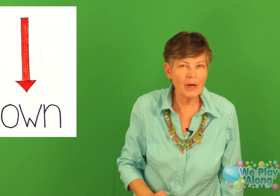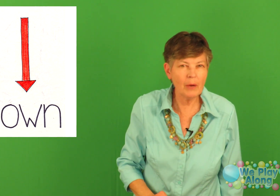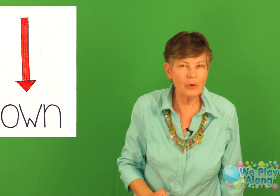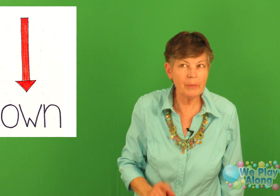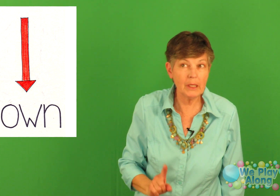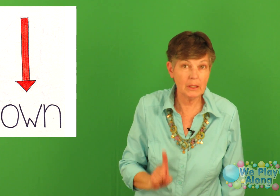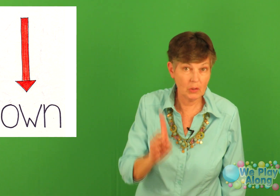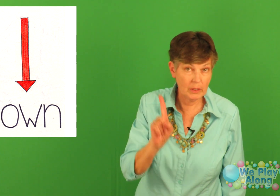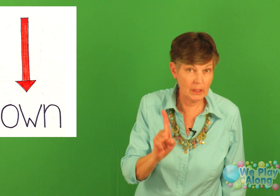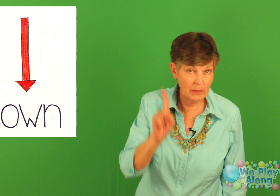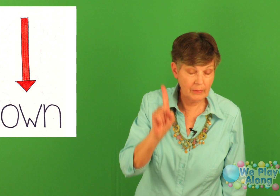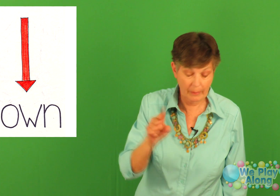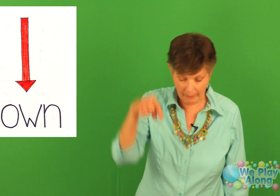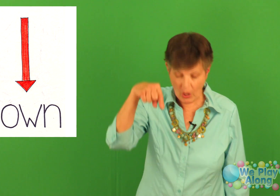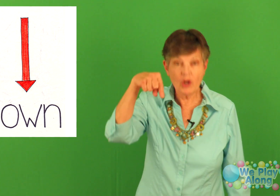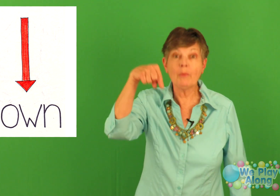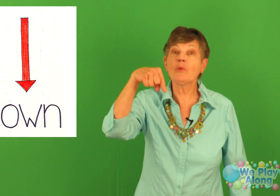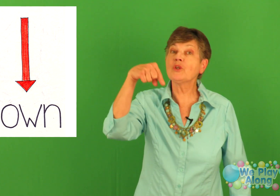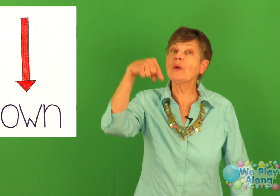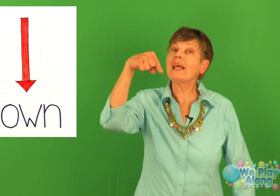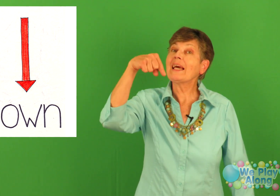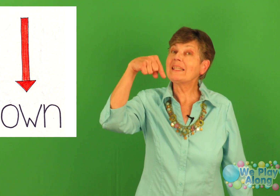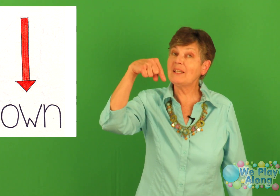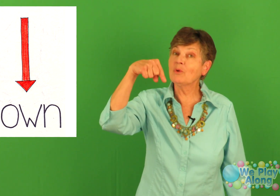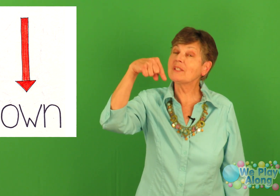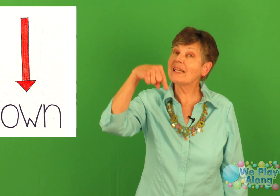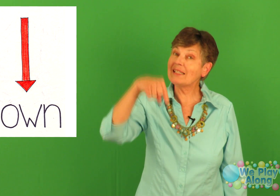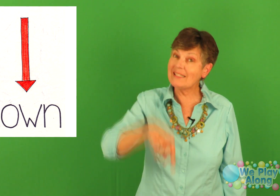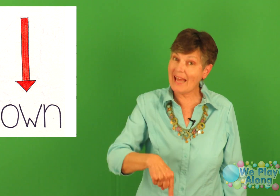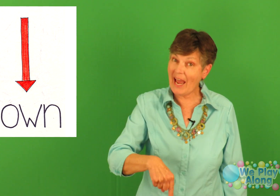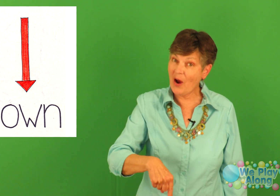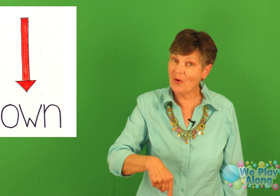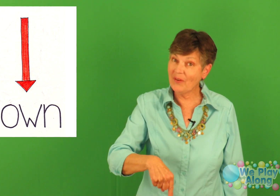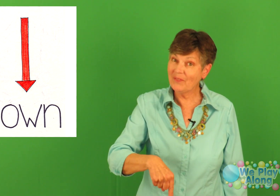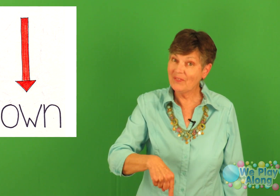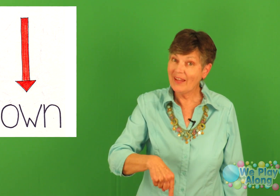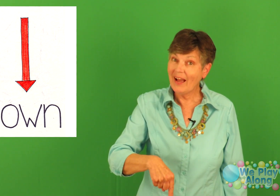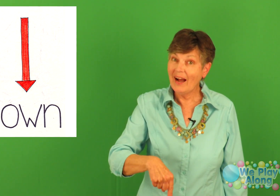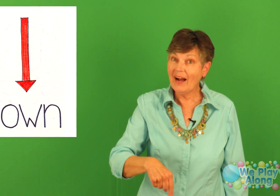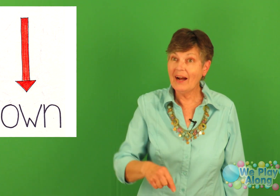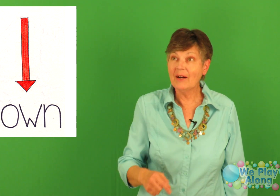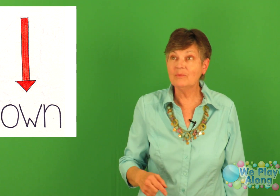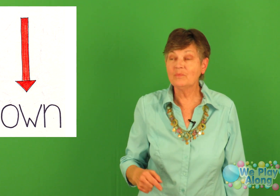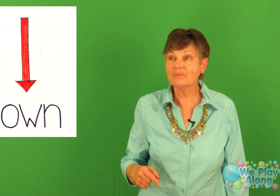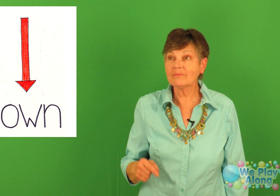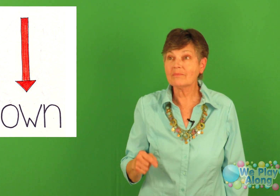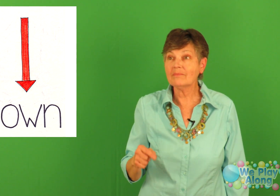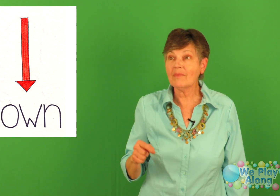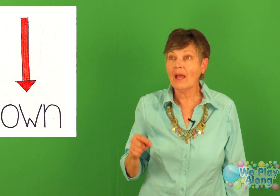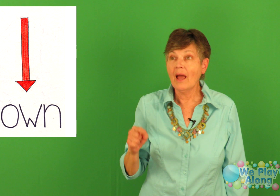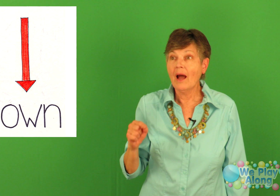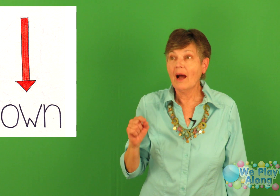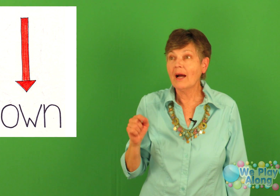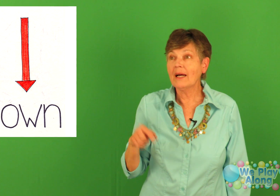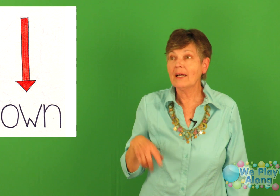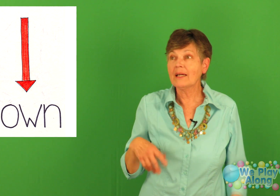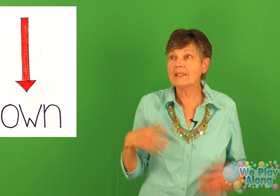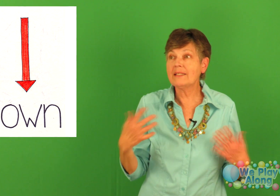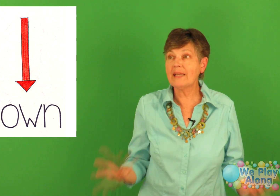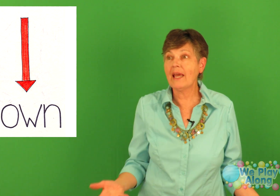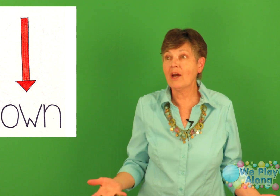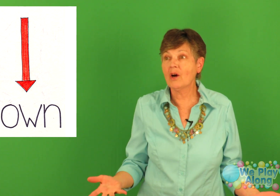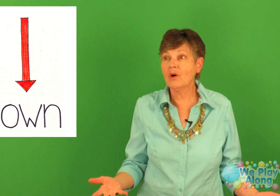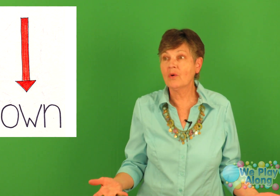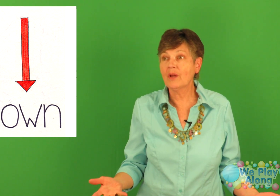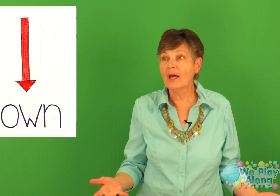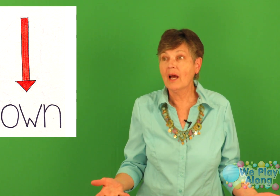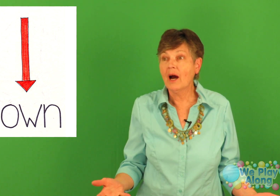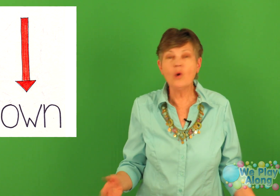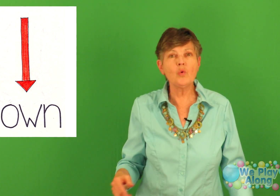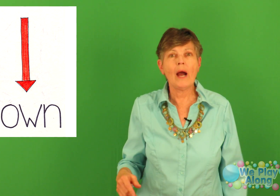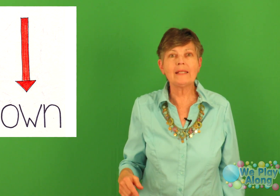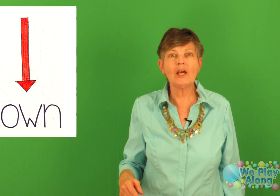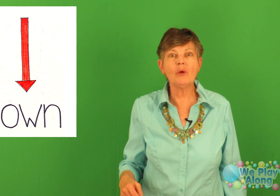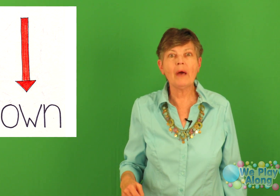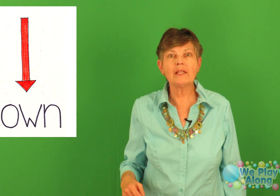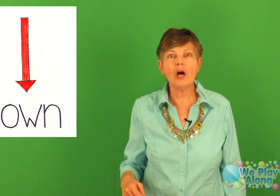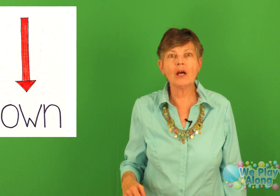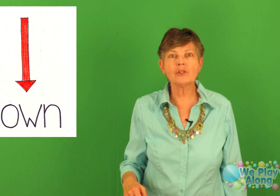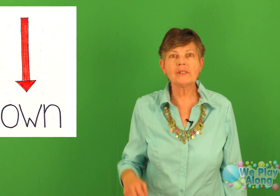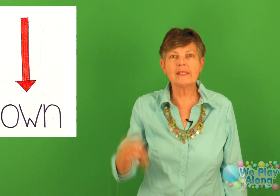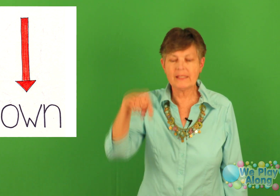what up would be what we're doing D words down down oh I tell my dog to sit